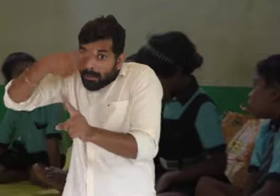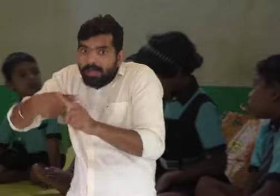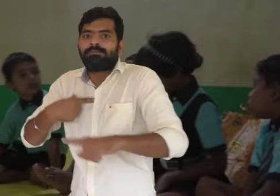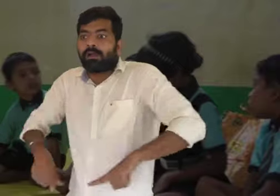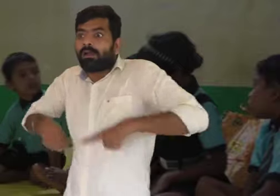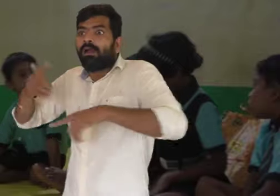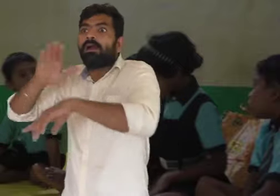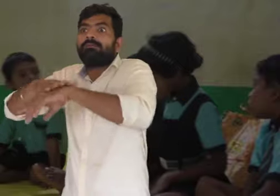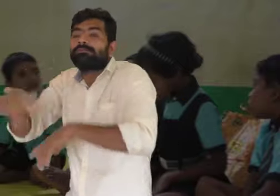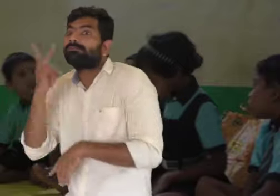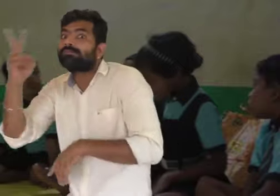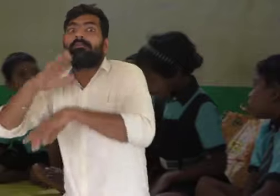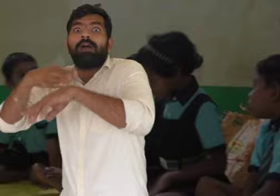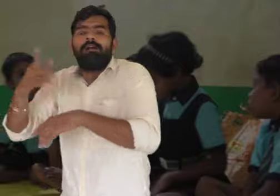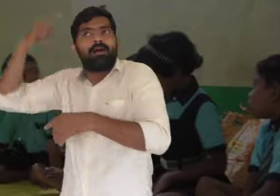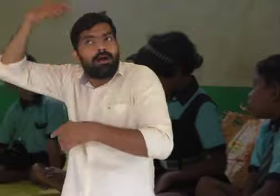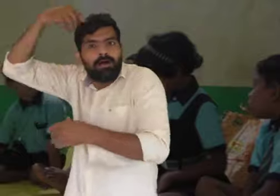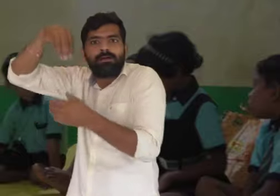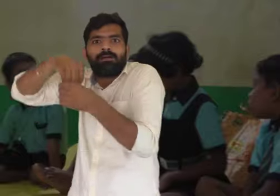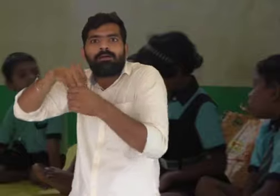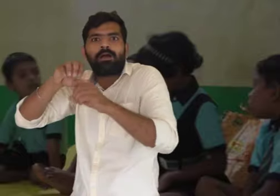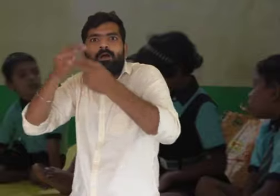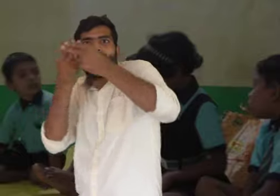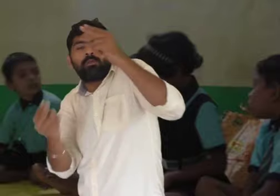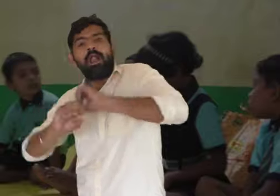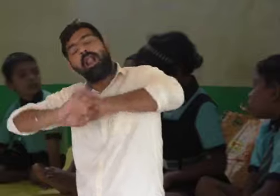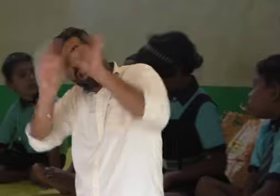animal sports transport etc